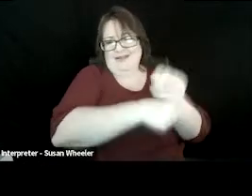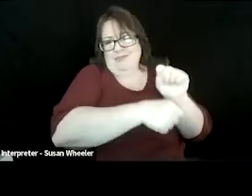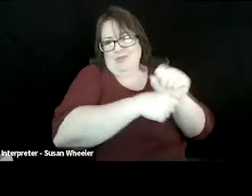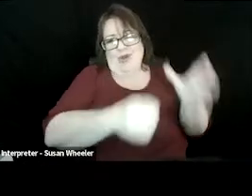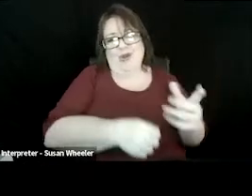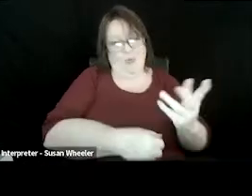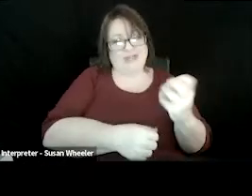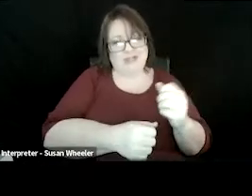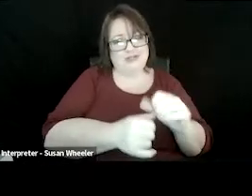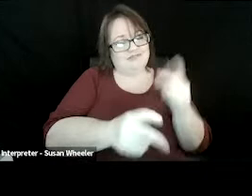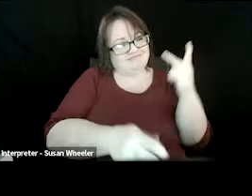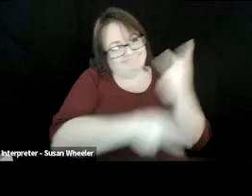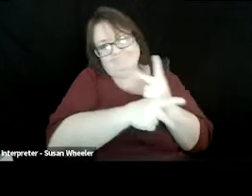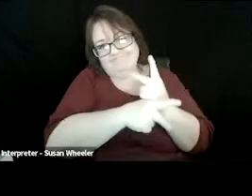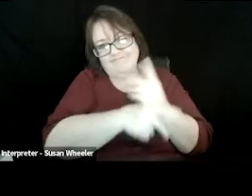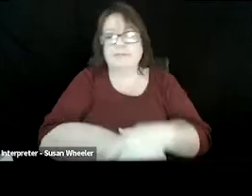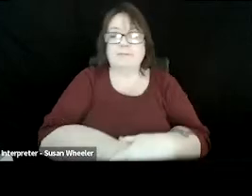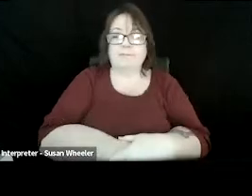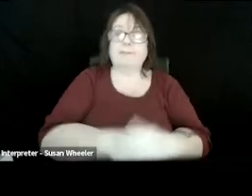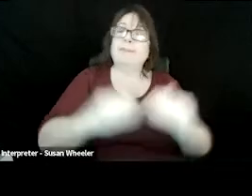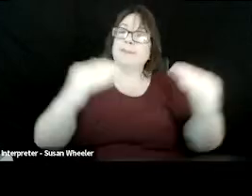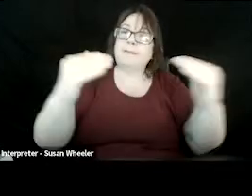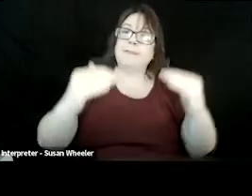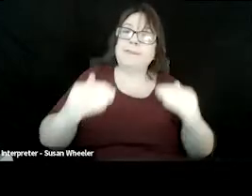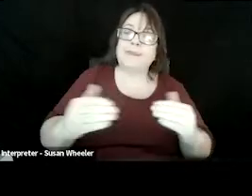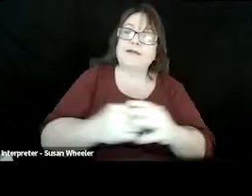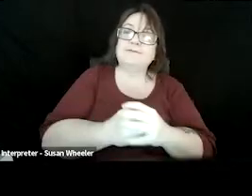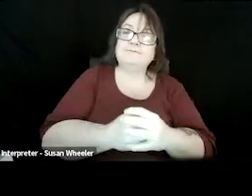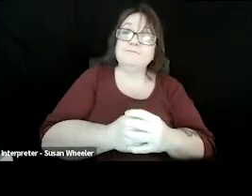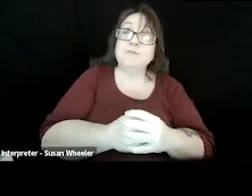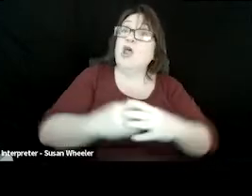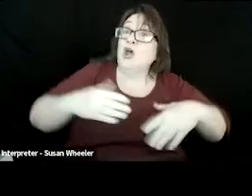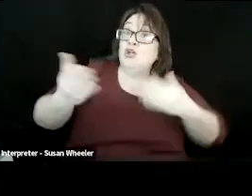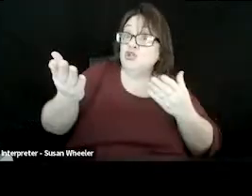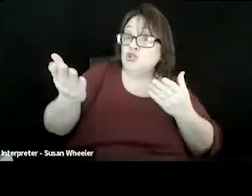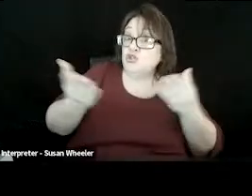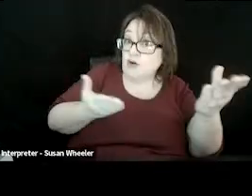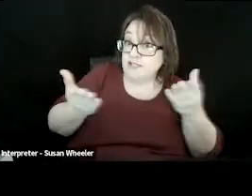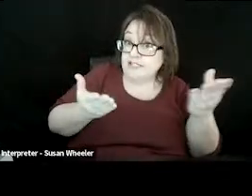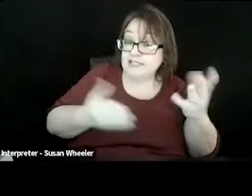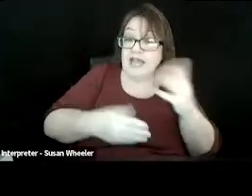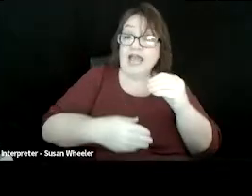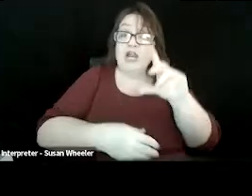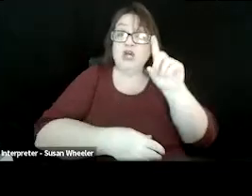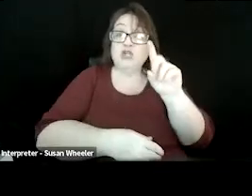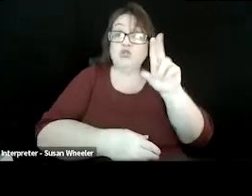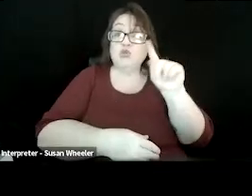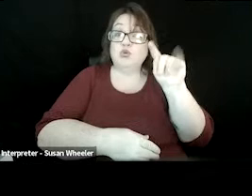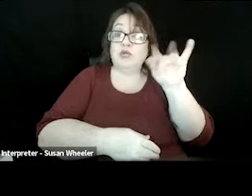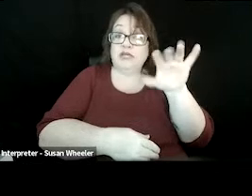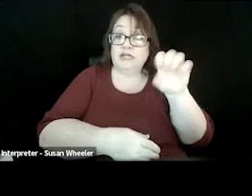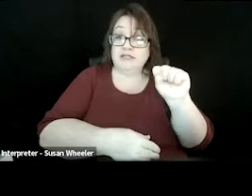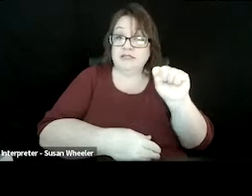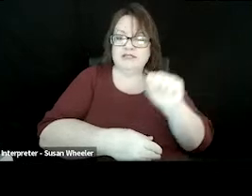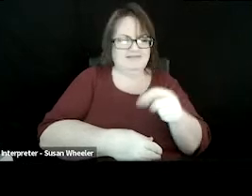Services and duties, I also ask people to look closely at this language in the contract. What is the job?